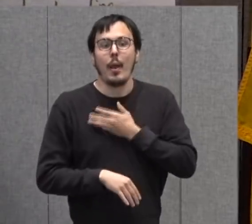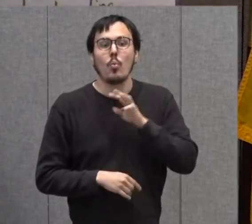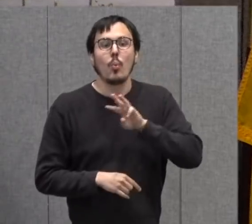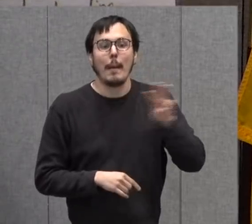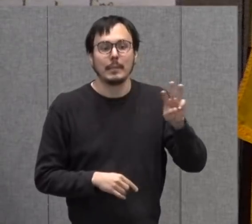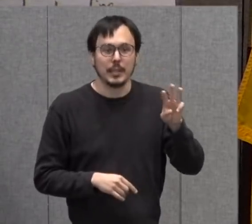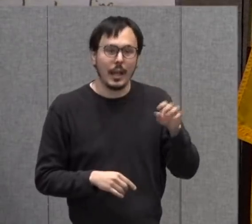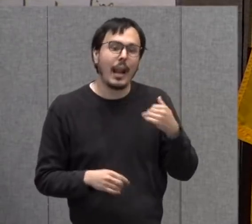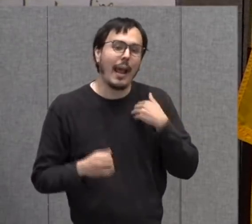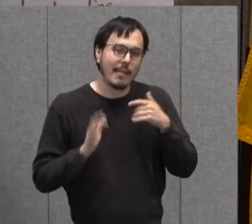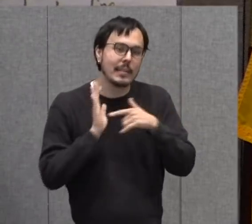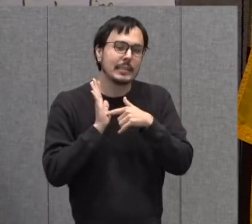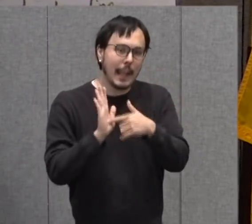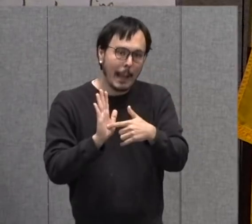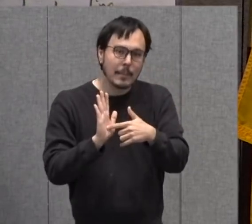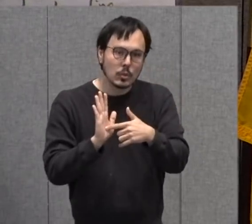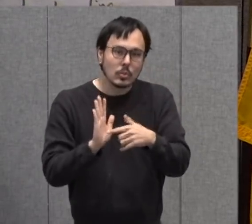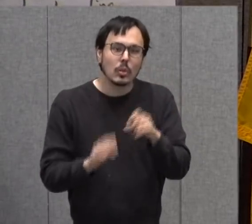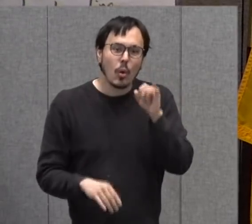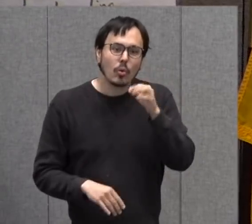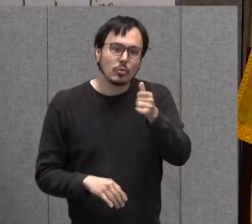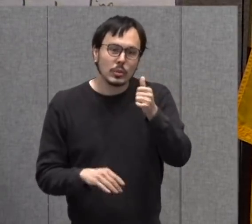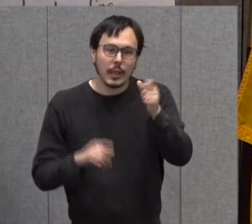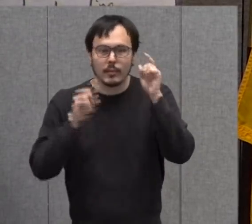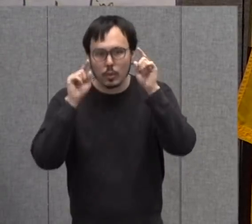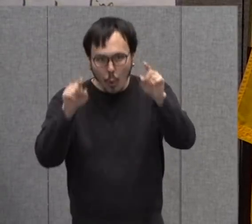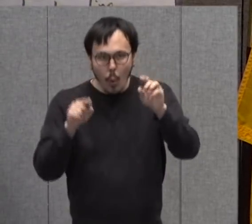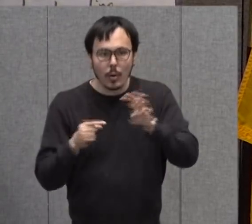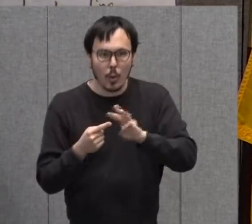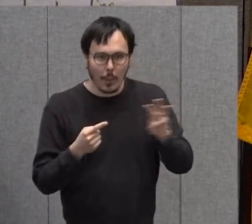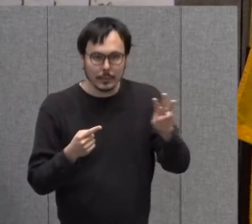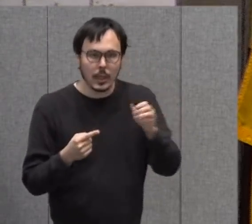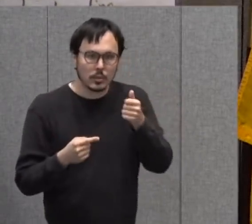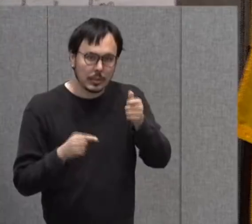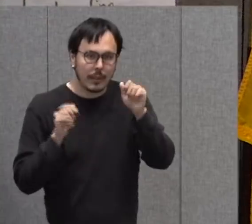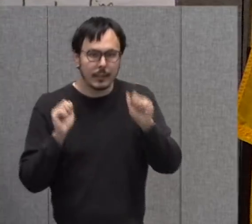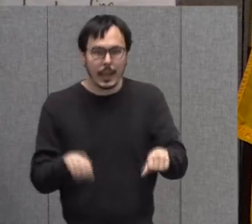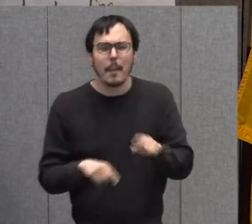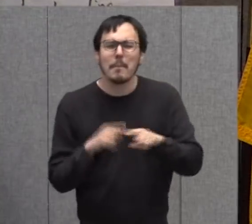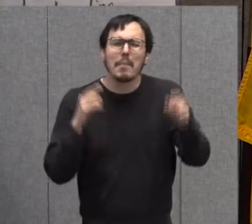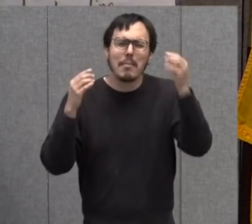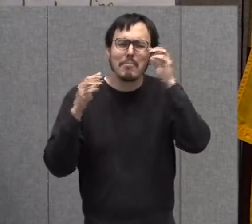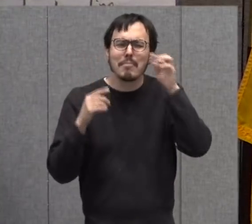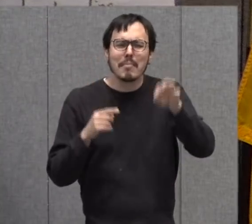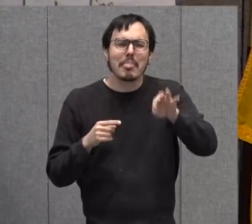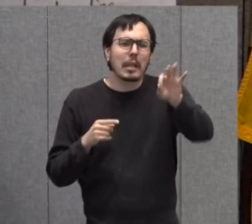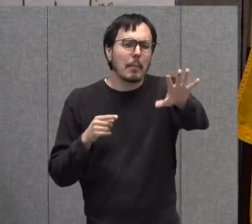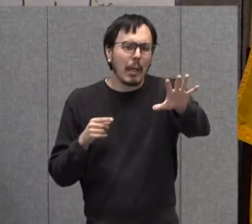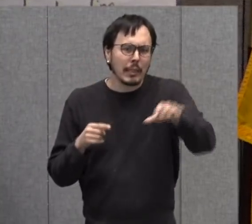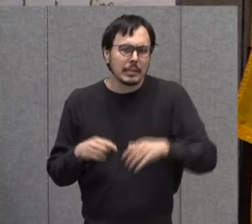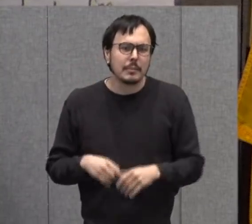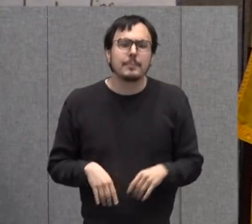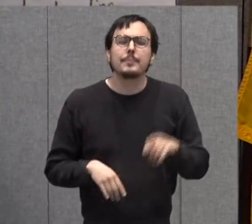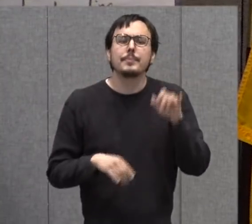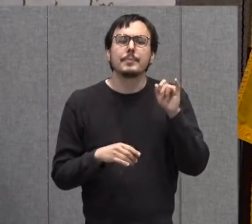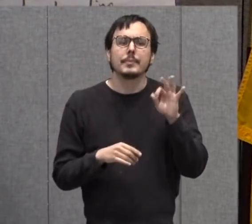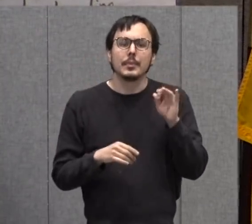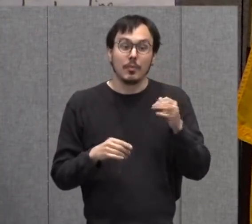I have some examples or you could go to the website but you could think about this. Would you rather have a stack of quarters